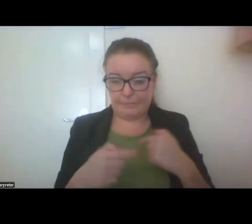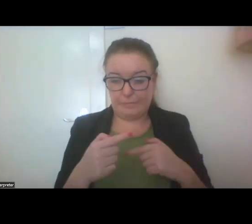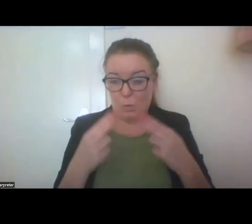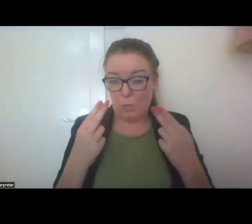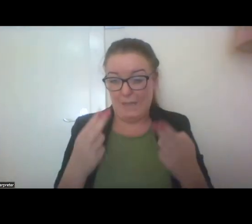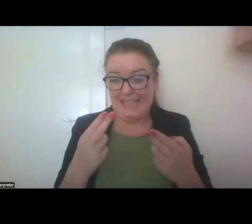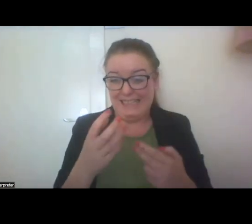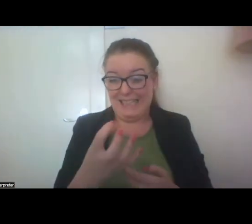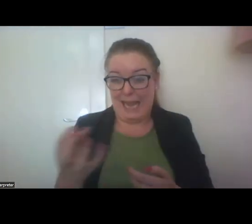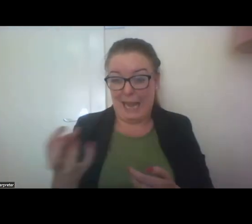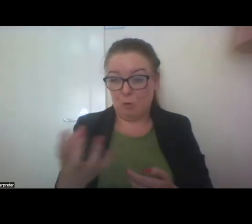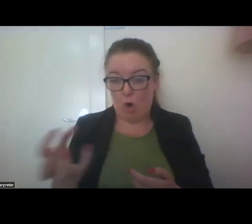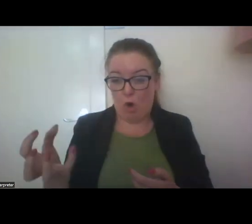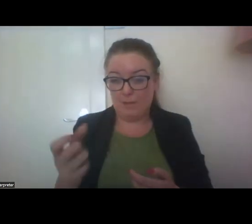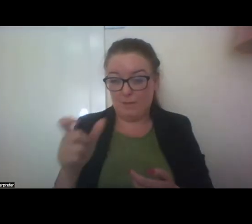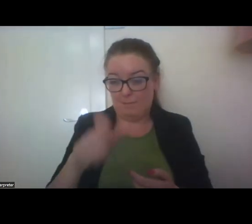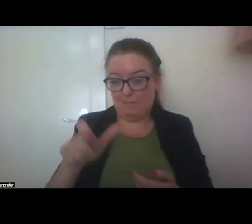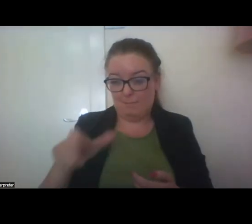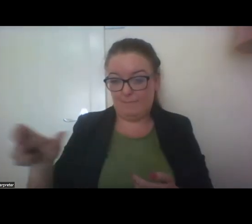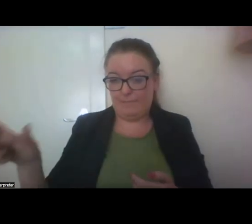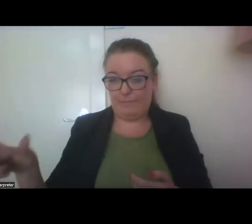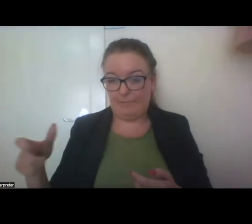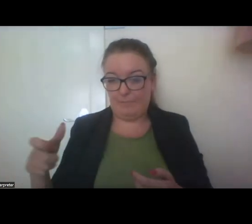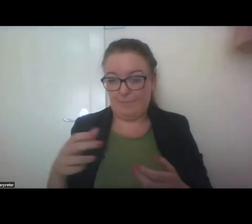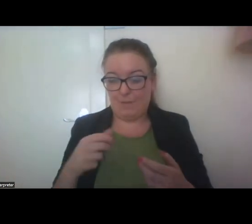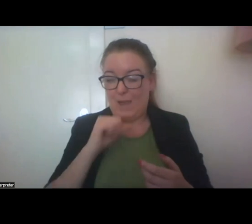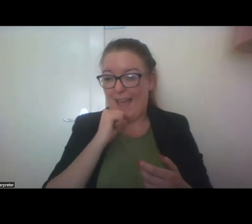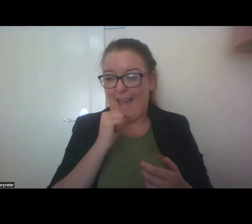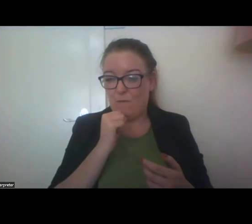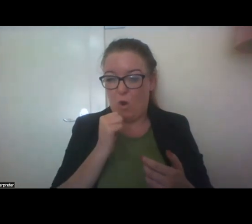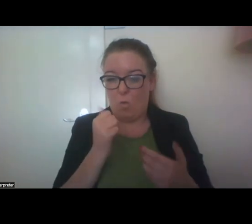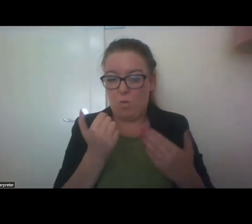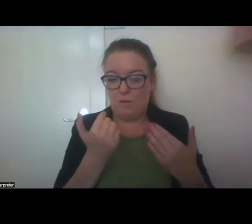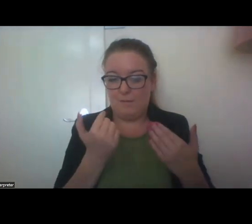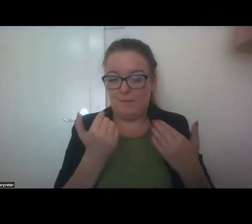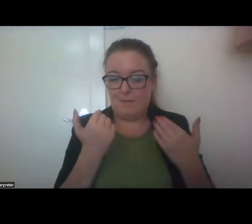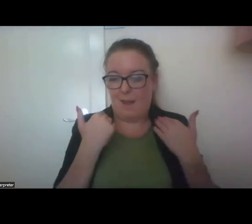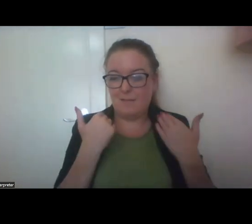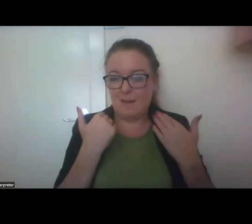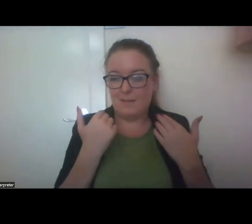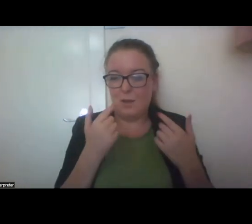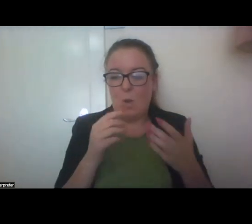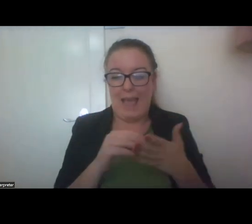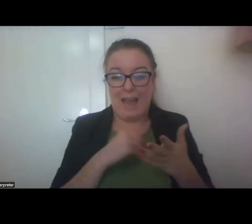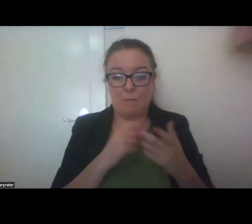Without captioners, we have no content. So, you've either got to train your own captioners or pay captioners.